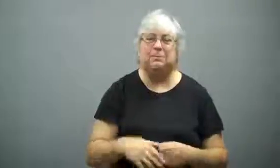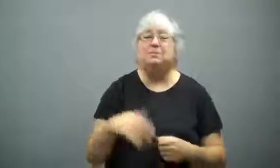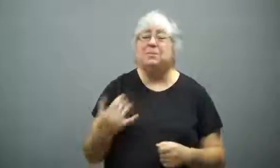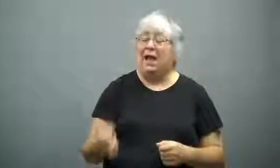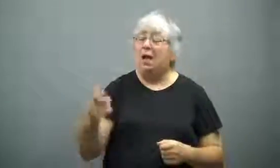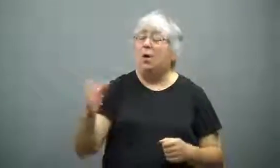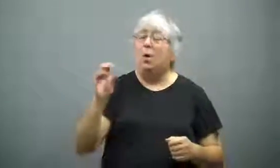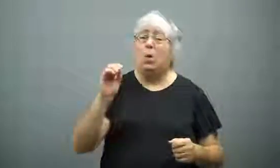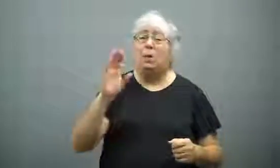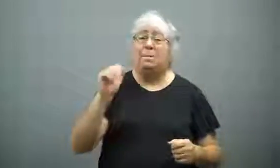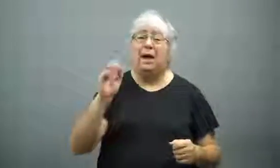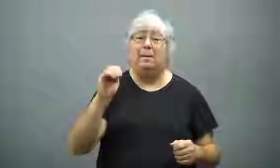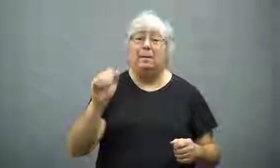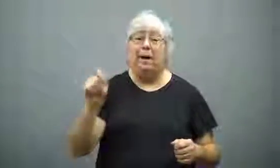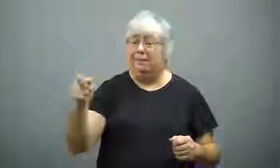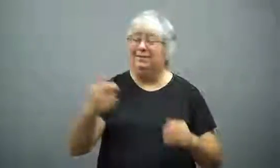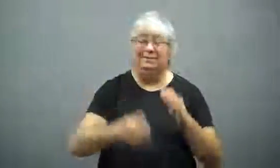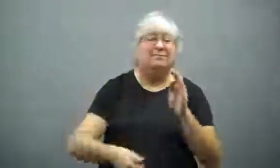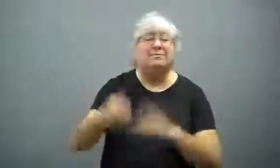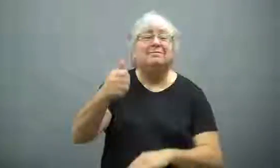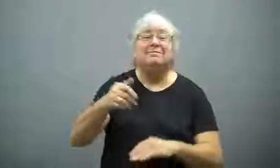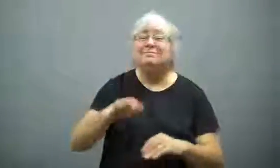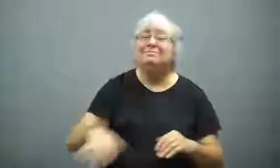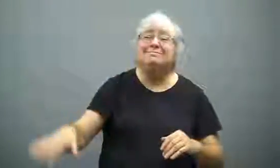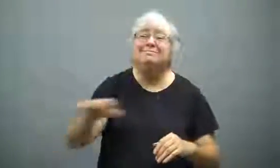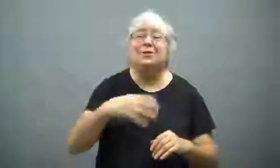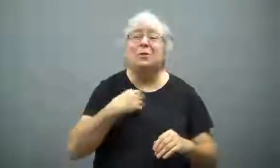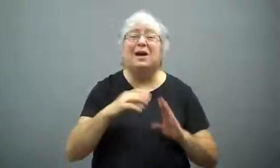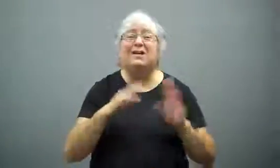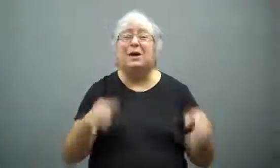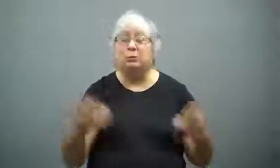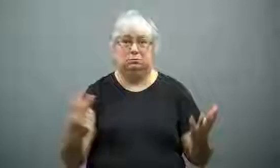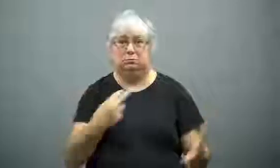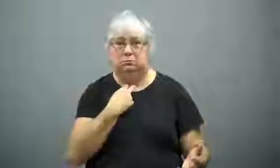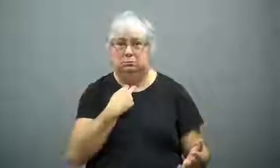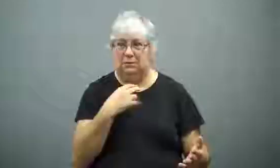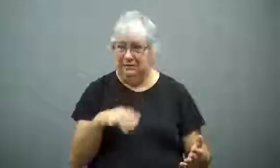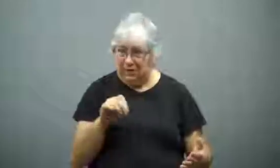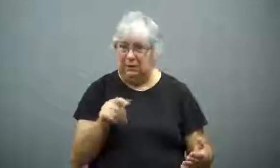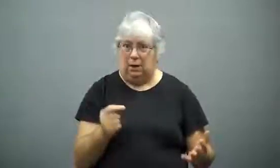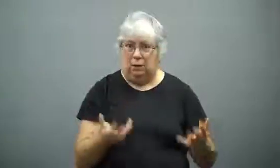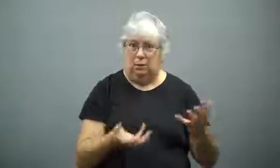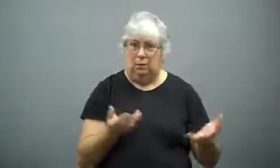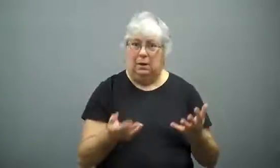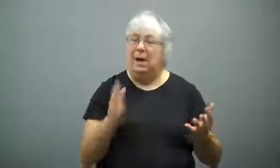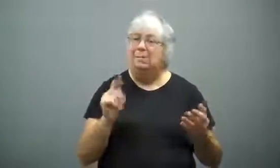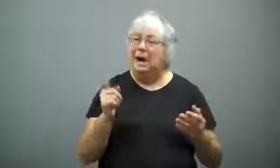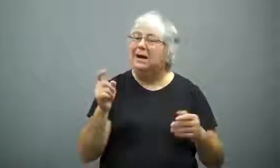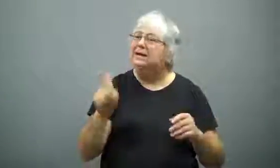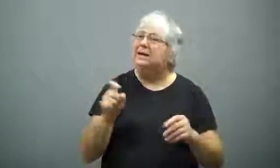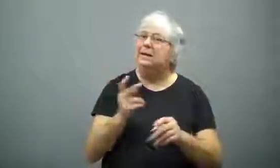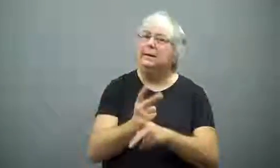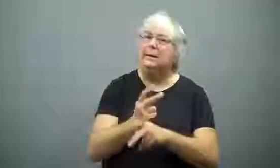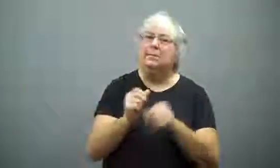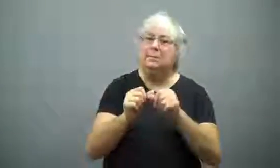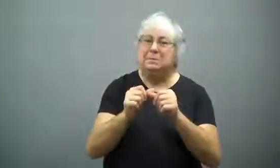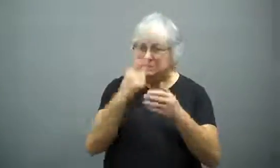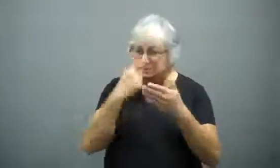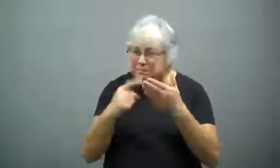Obama's White House is on the spot now, having been found out.